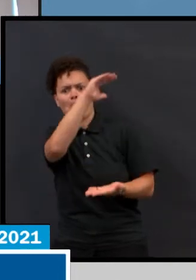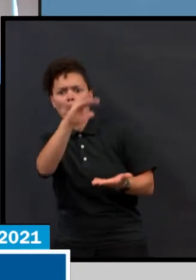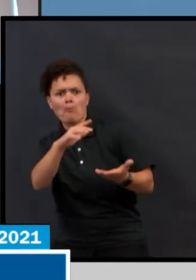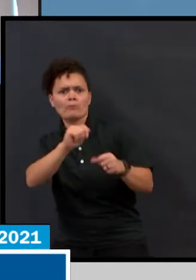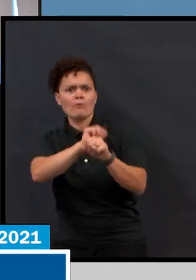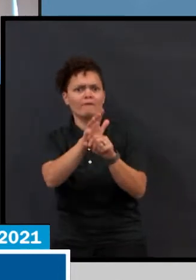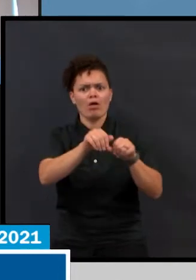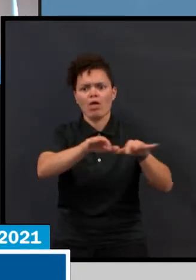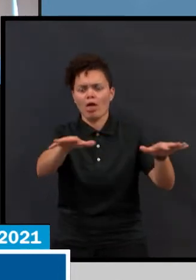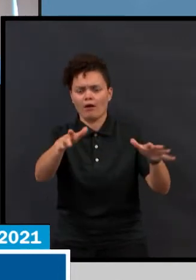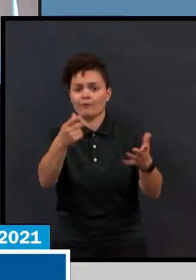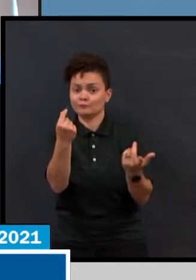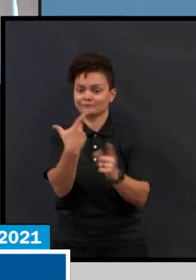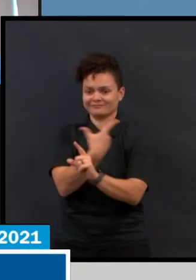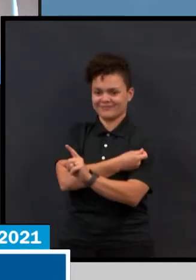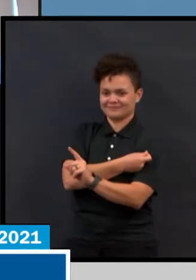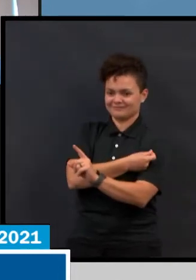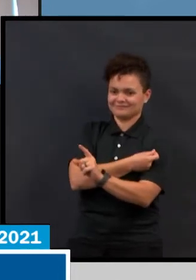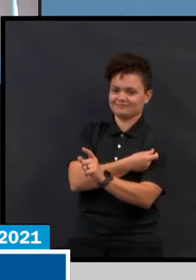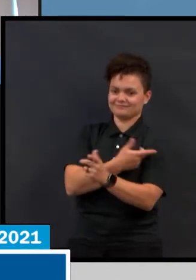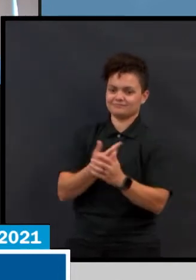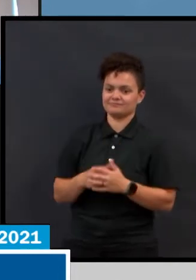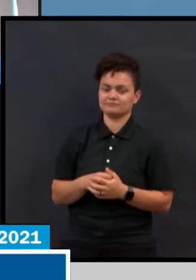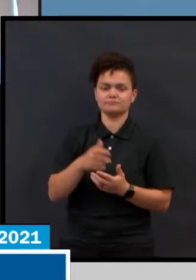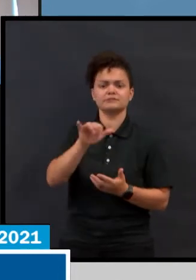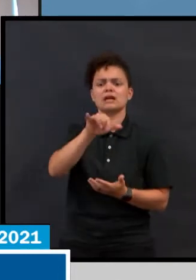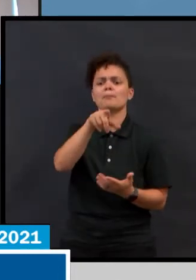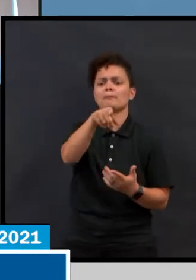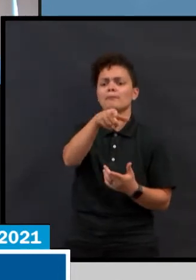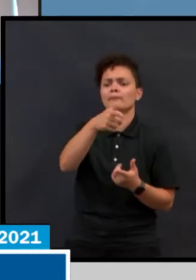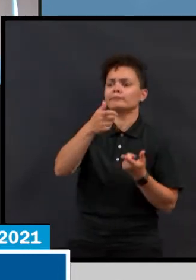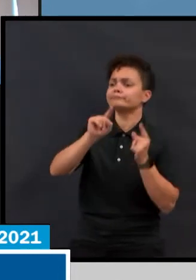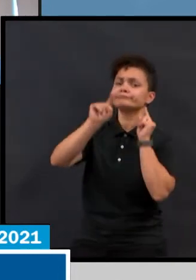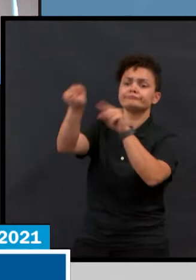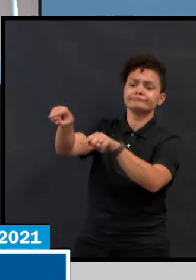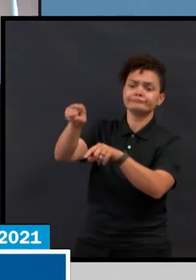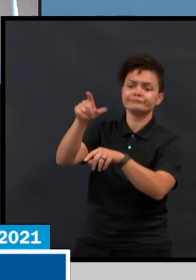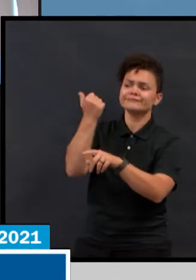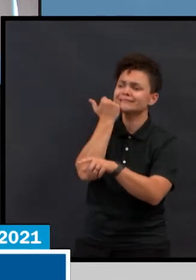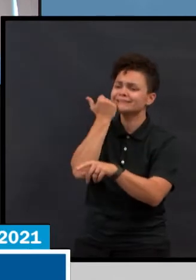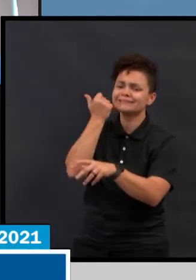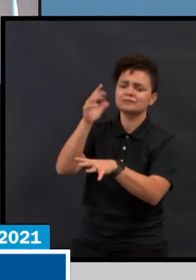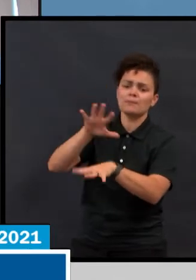see your physician to see your dentist your massage therapist your physical therapist